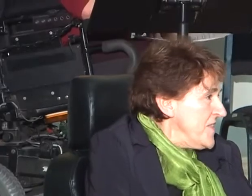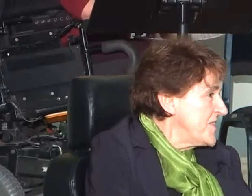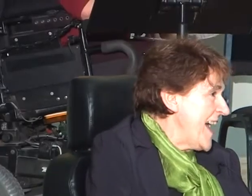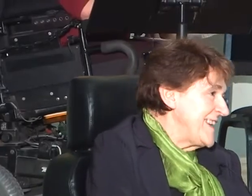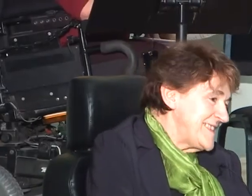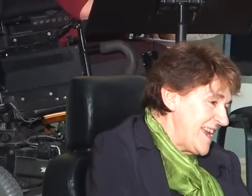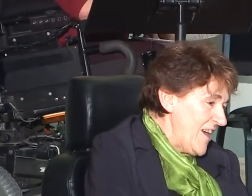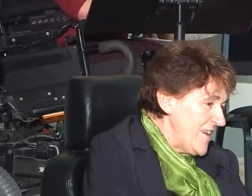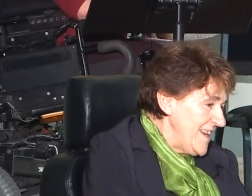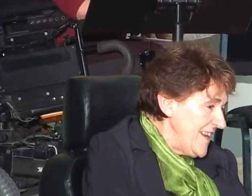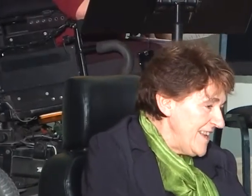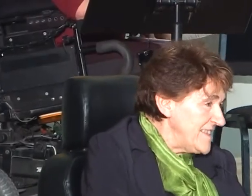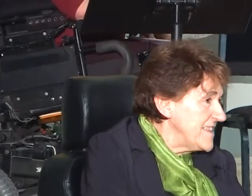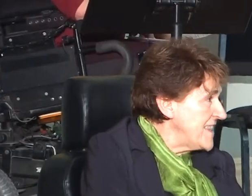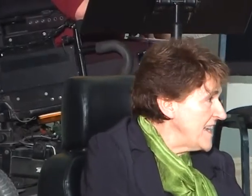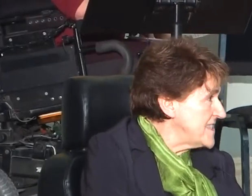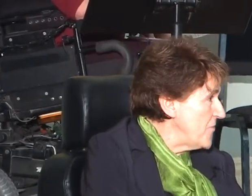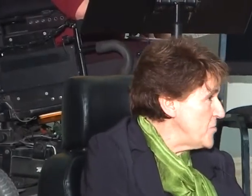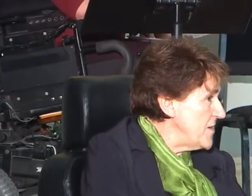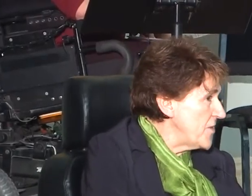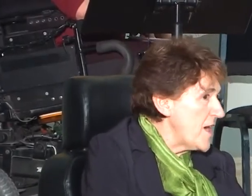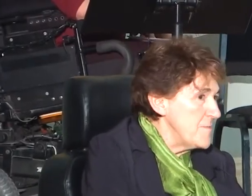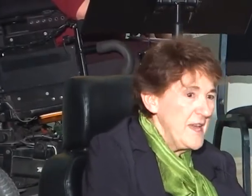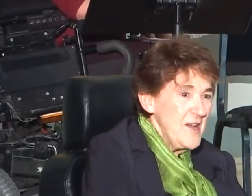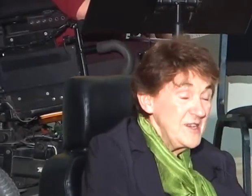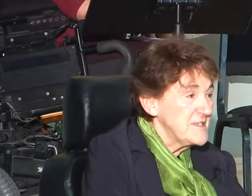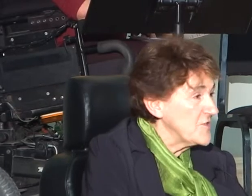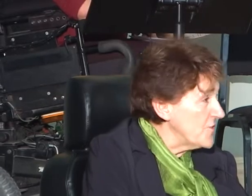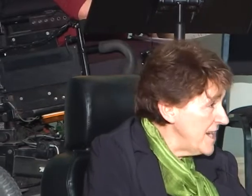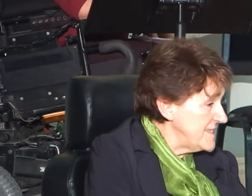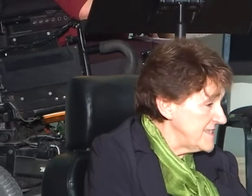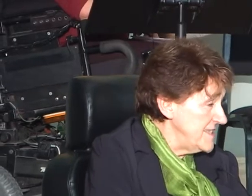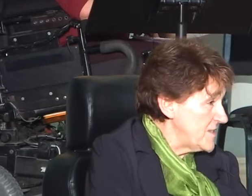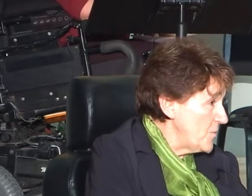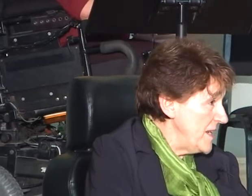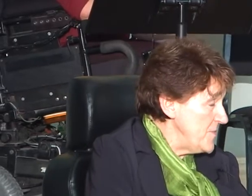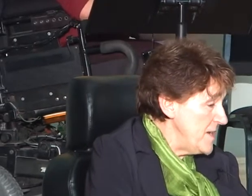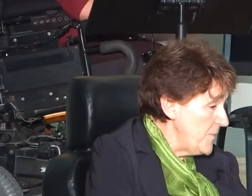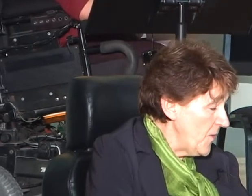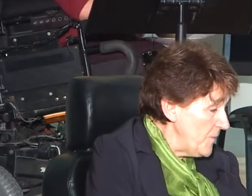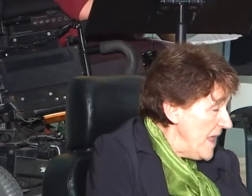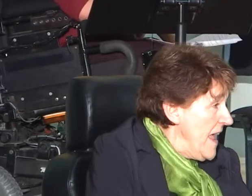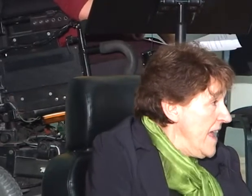[Helen Henderson] Thanks, Gary. And thanks everybody for coming out. It's great to see so many people.